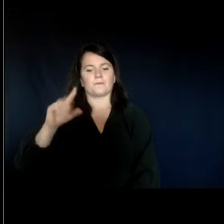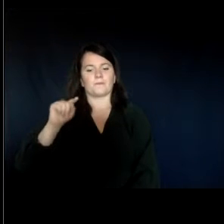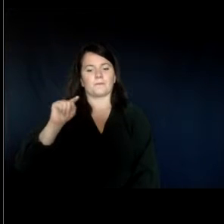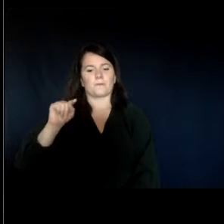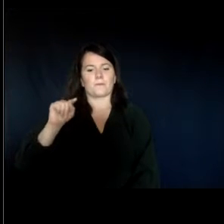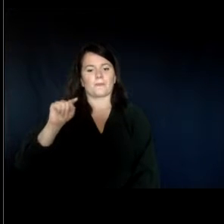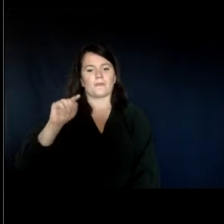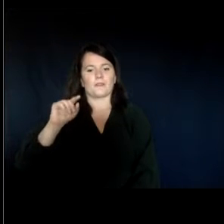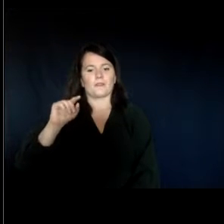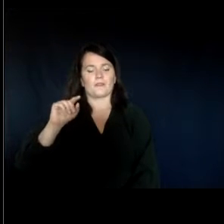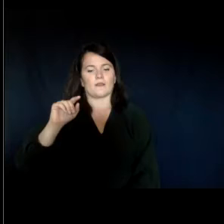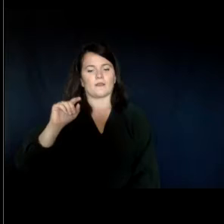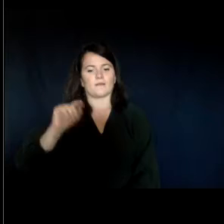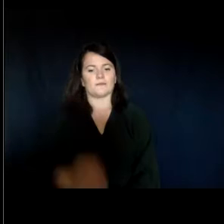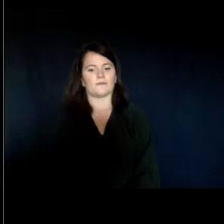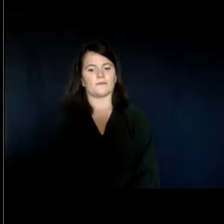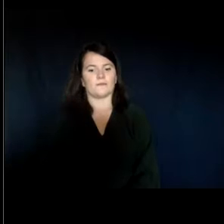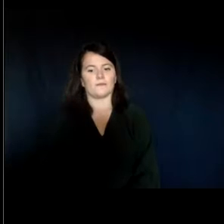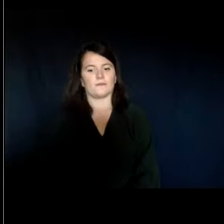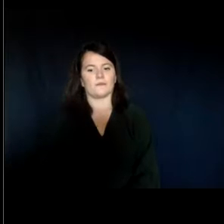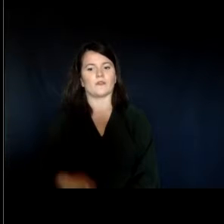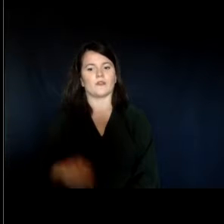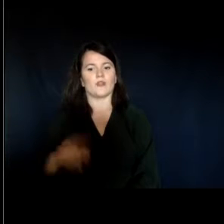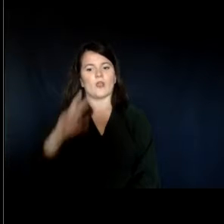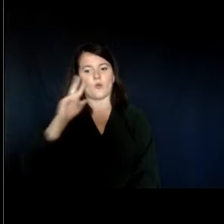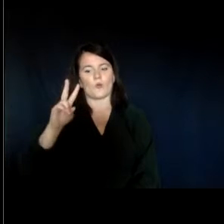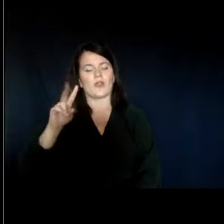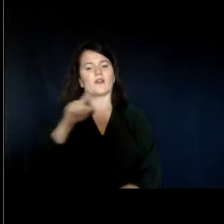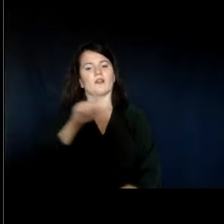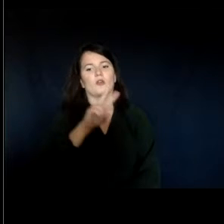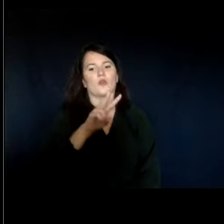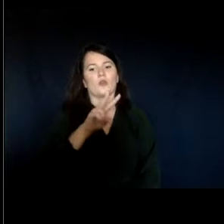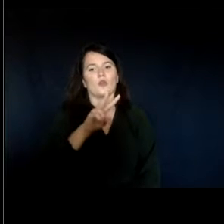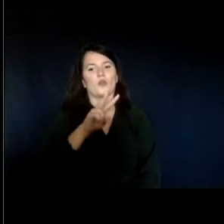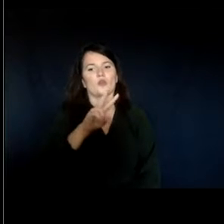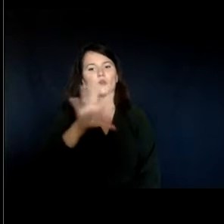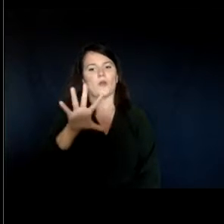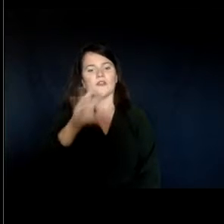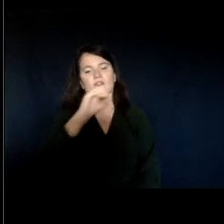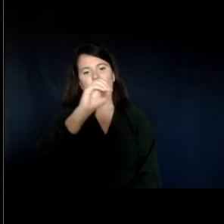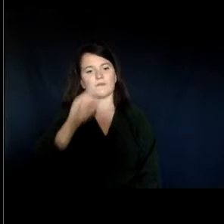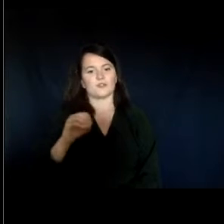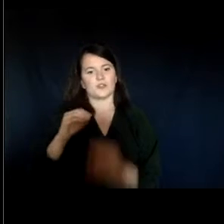of social inclusion from 25% to 27%.